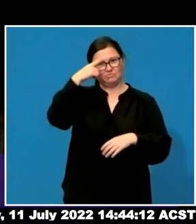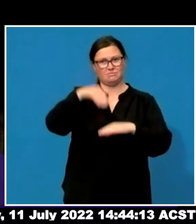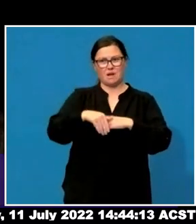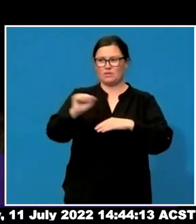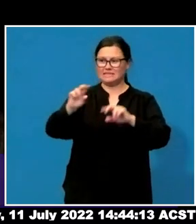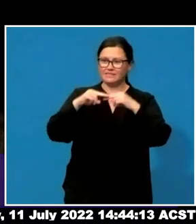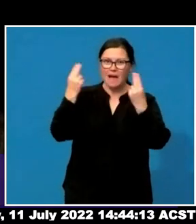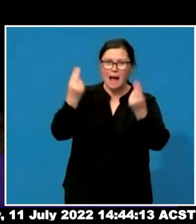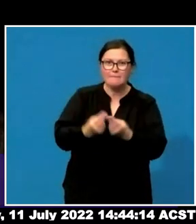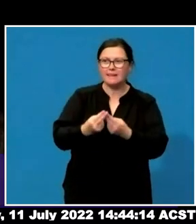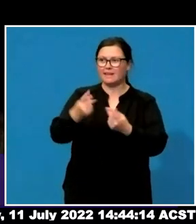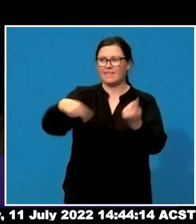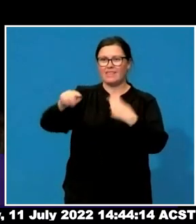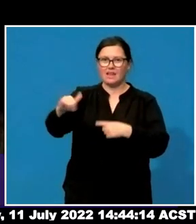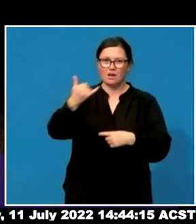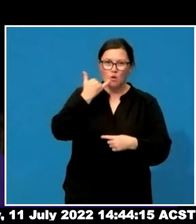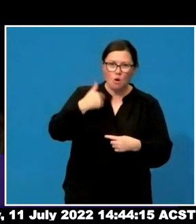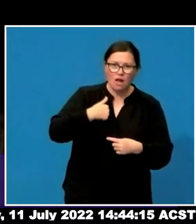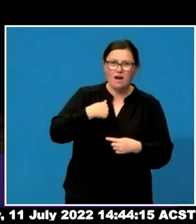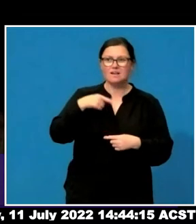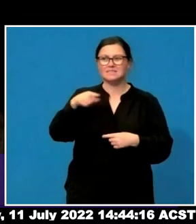call us, and say, "We want him to catch up with family.